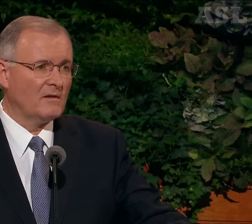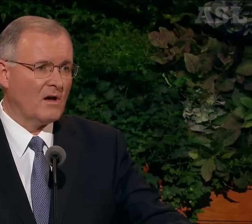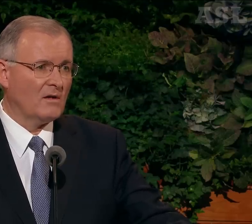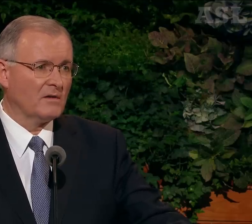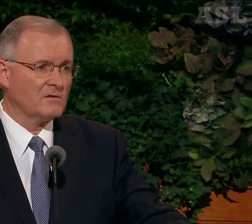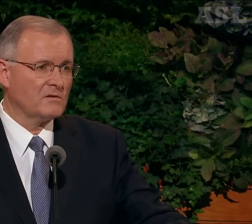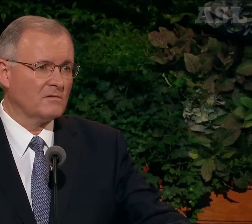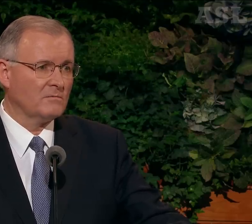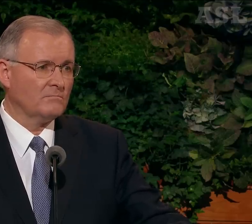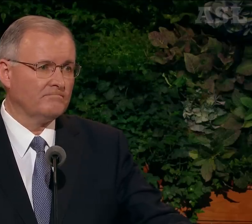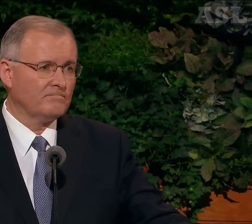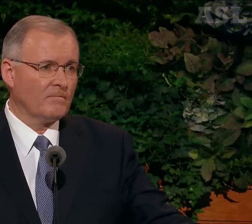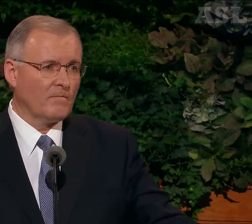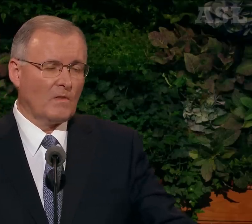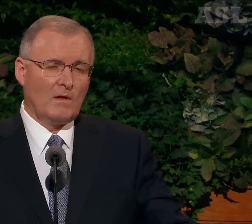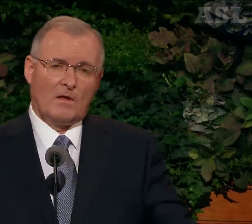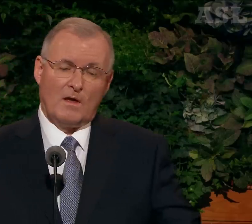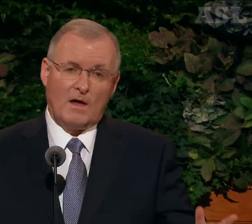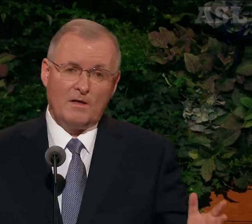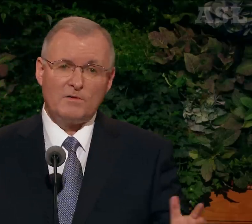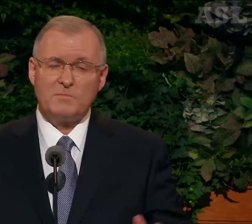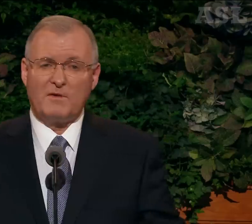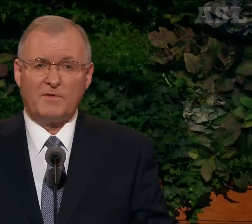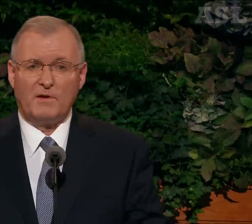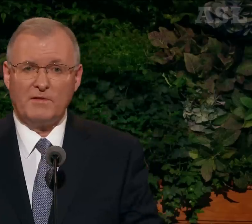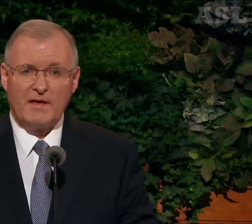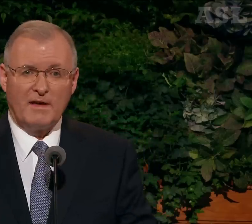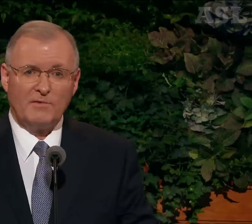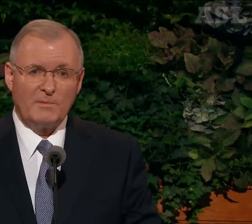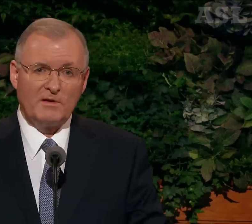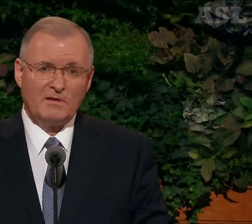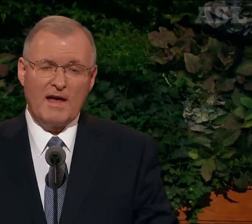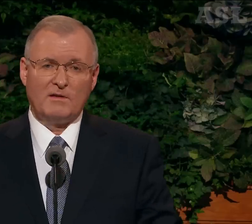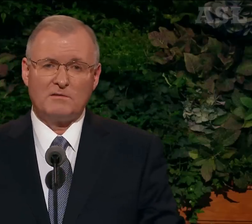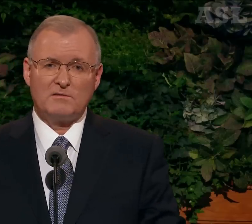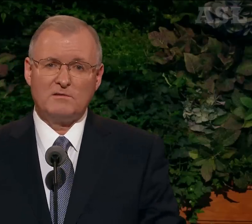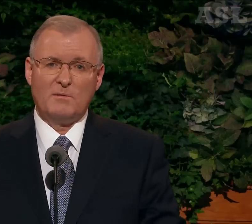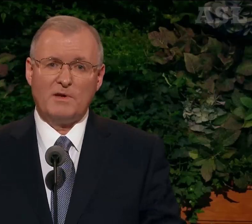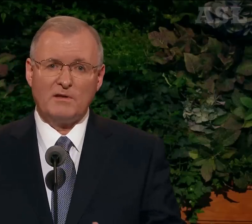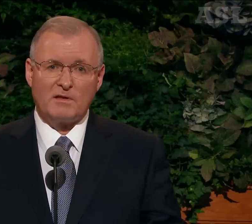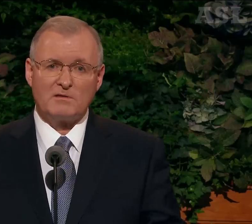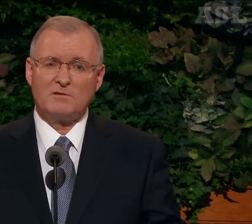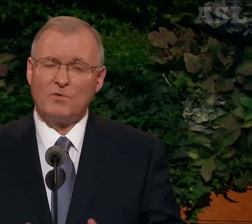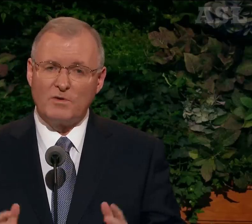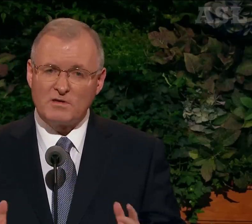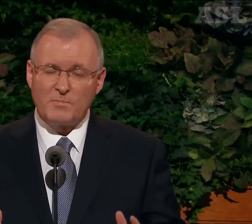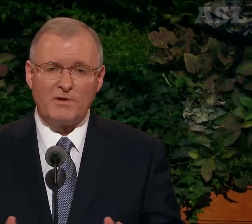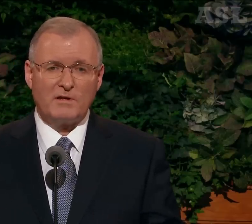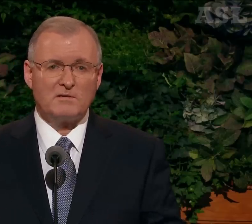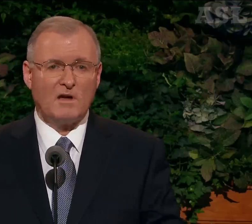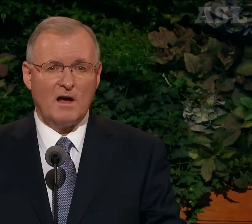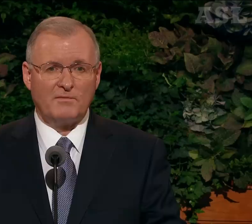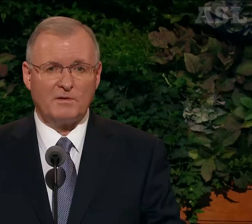THAT THROUGH OUR OBEDIENCE WE GAIN KNOWLEDGE.